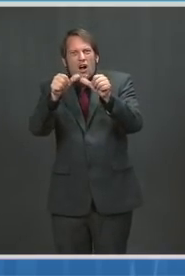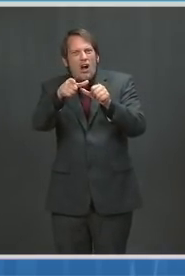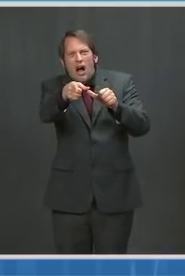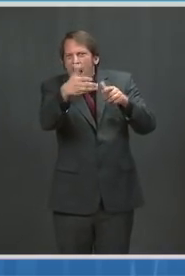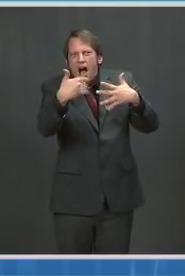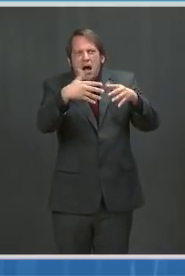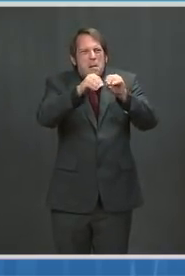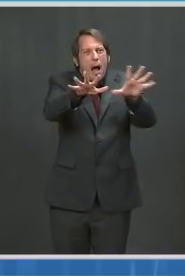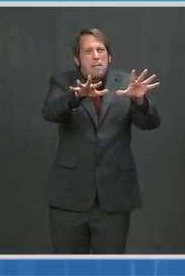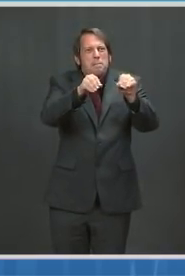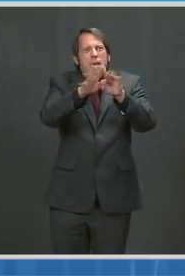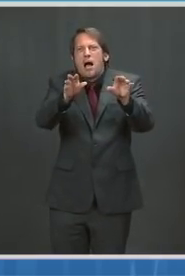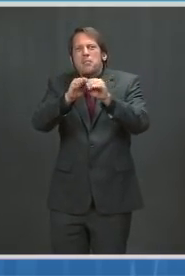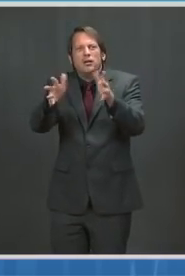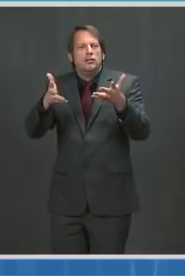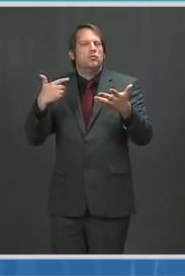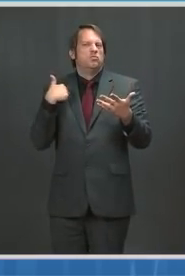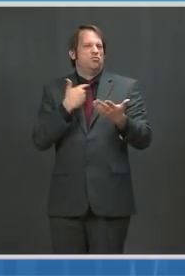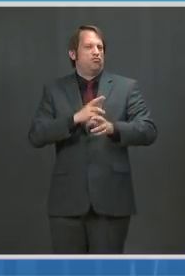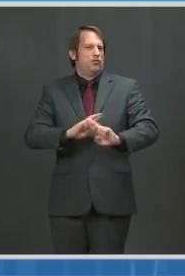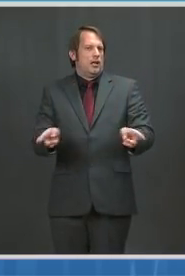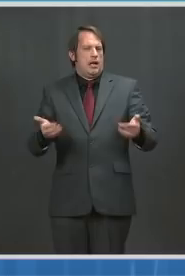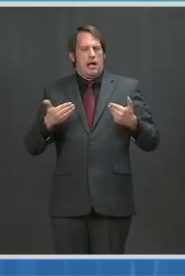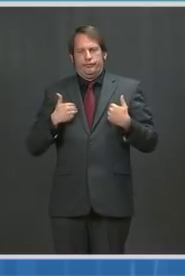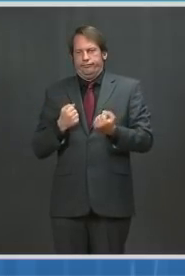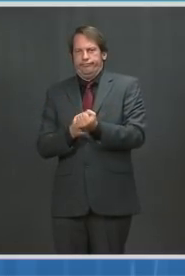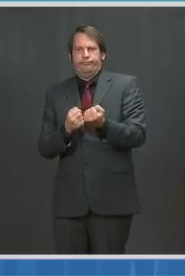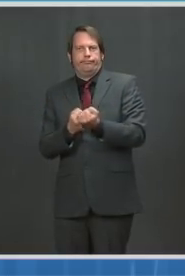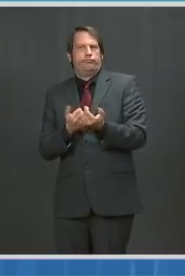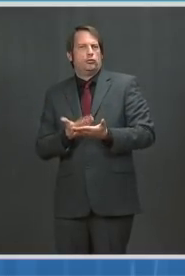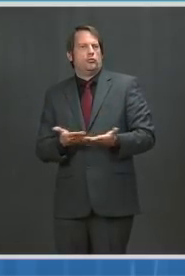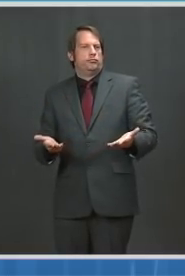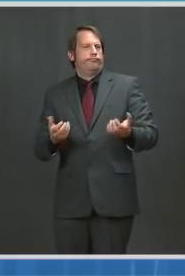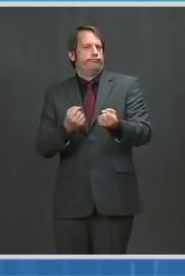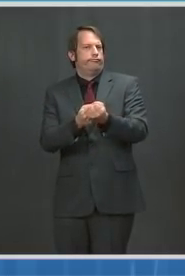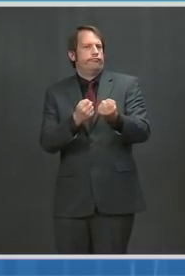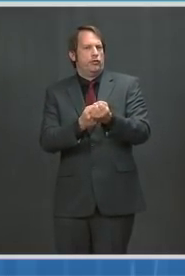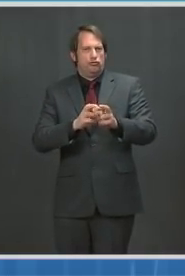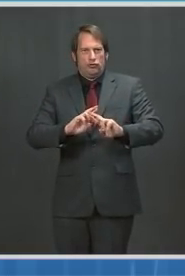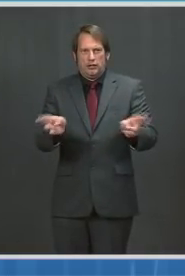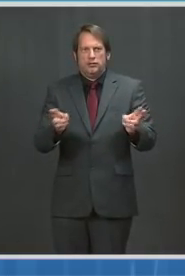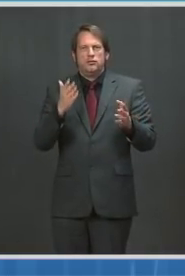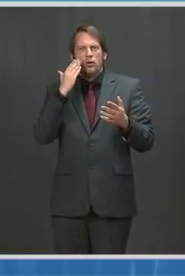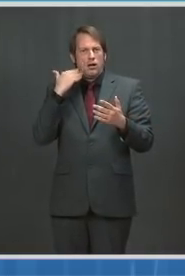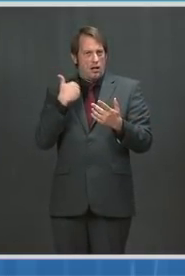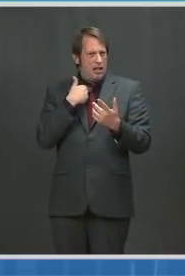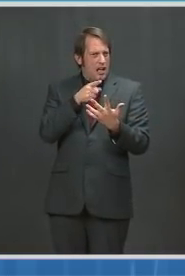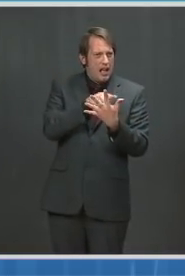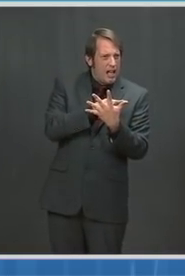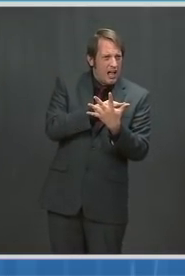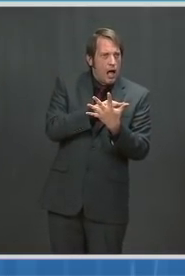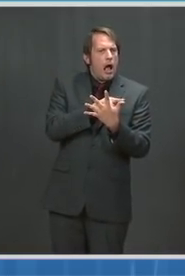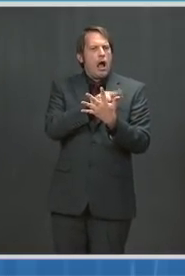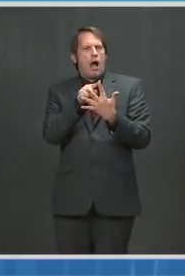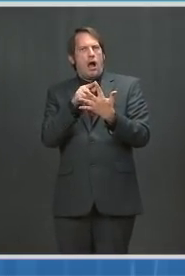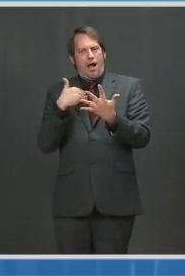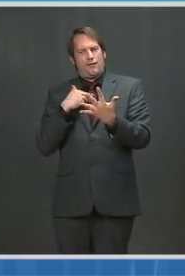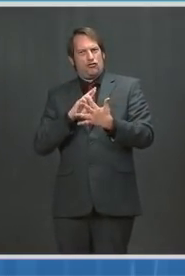in terms of the kind of support that we can provide. And we'll keep all options open as we -- as we stay close. But there are really a menu --